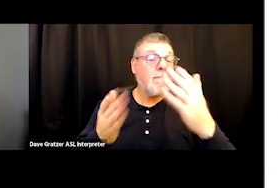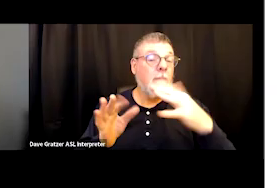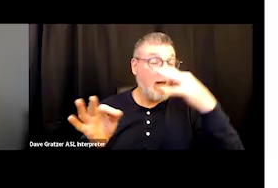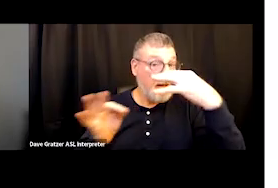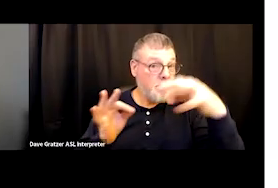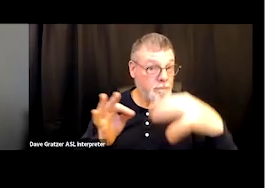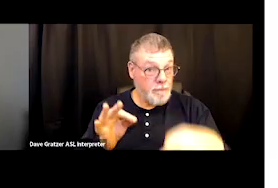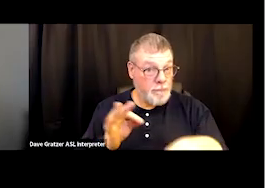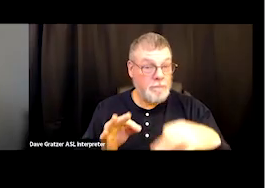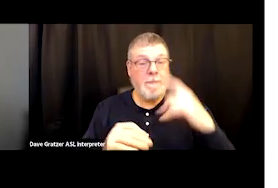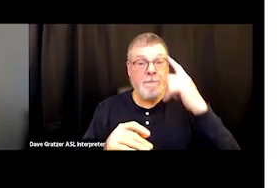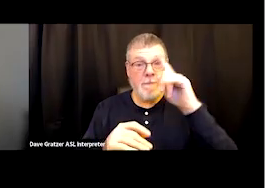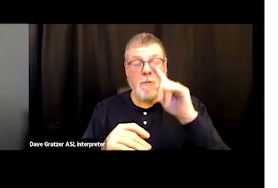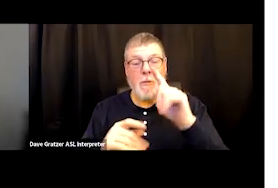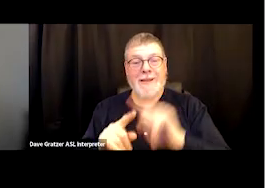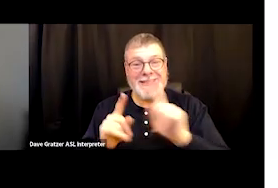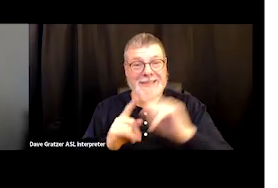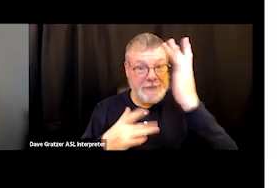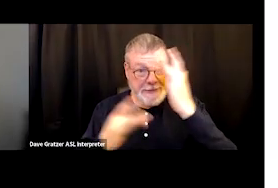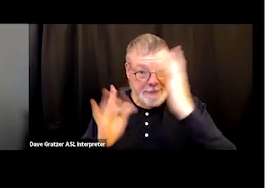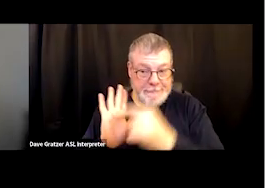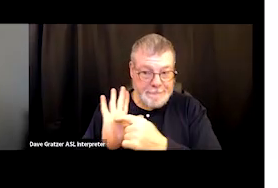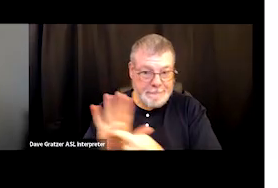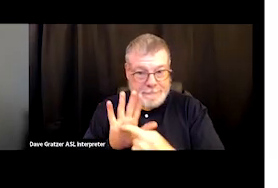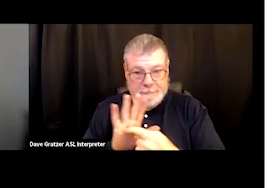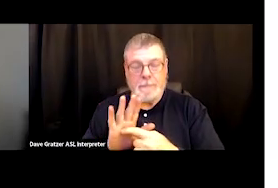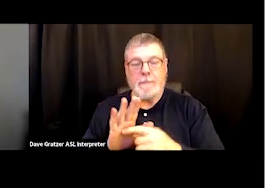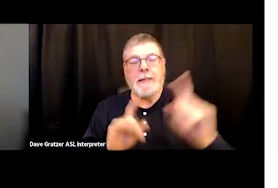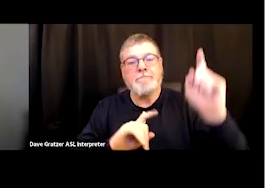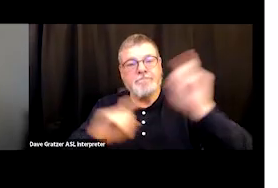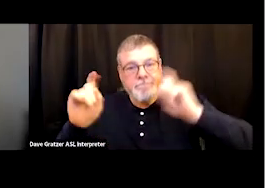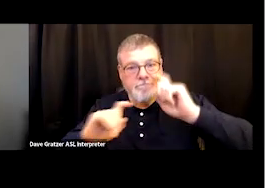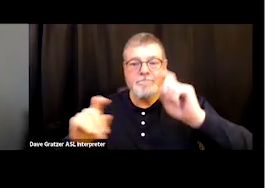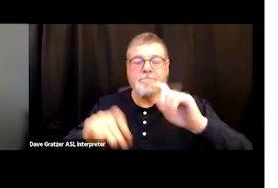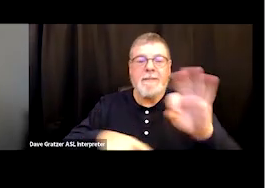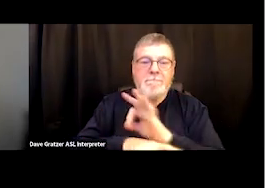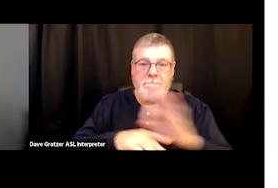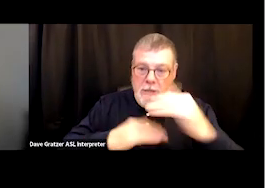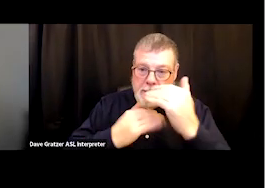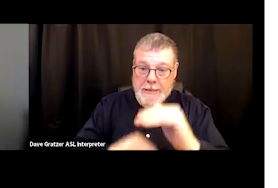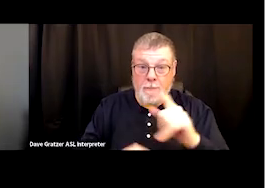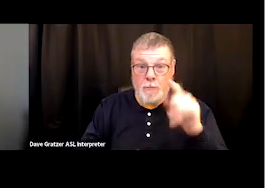of the symptoms and the mannerisms or functional limitations that you observed